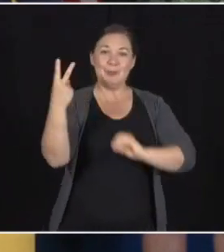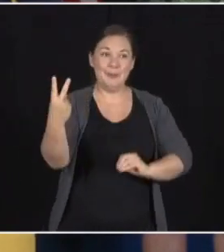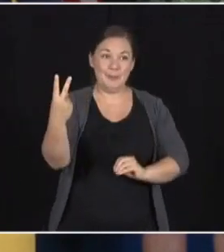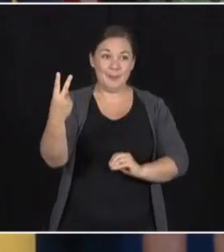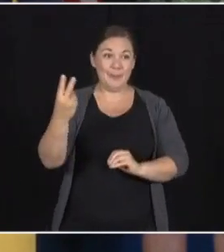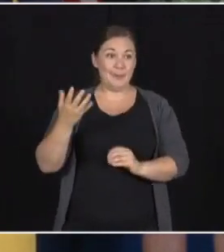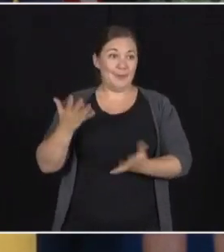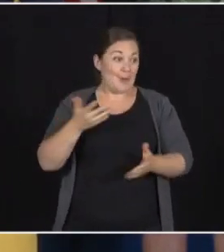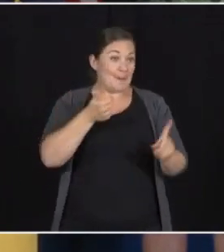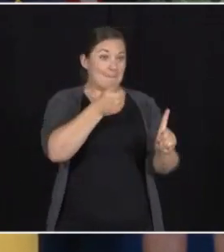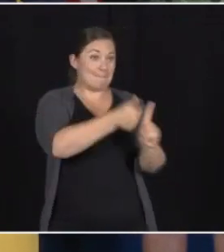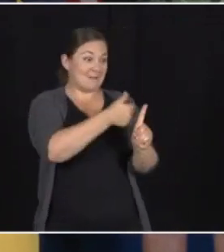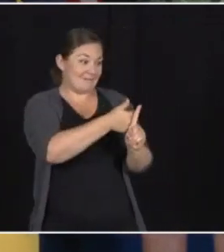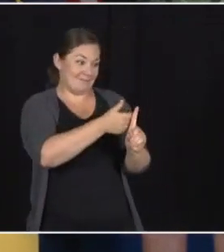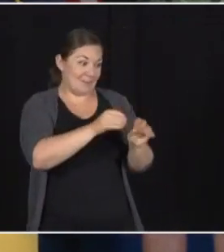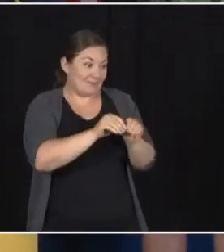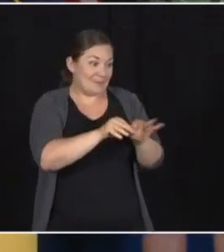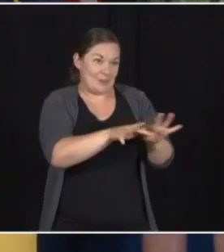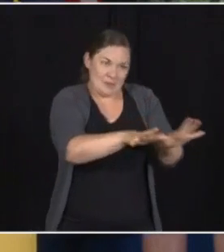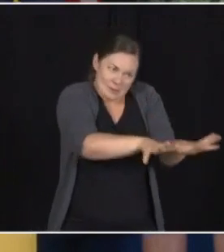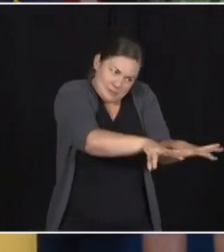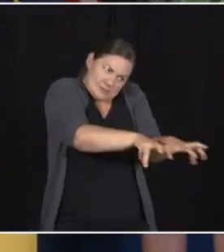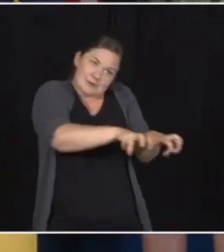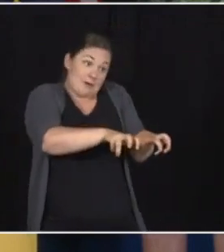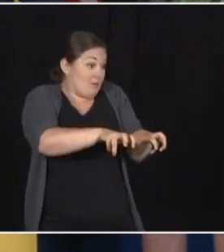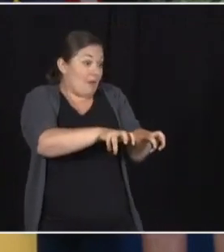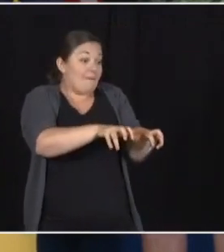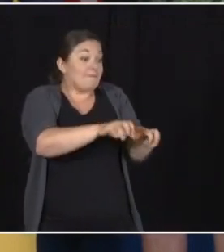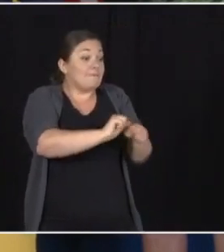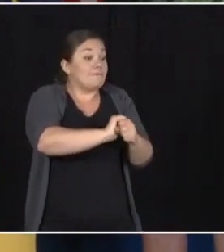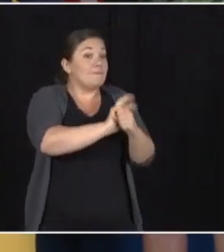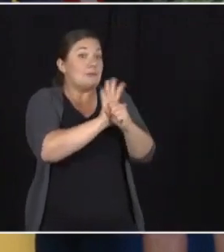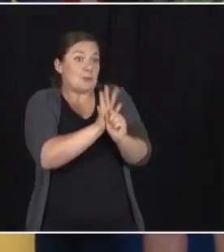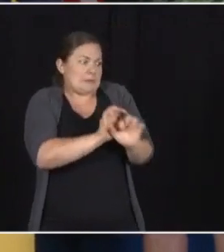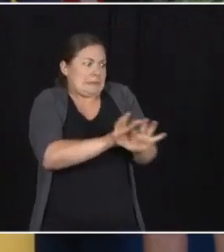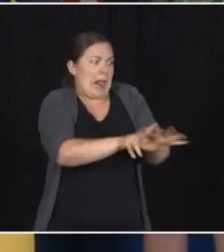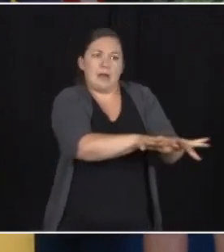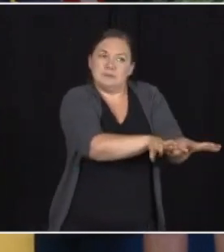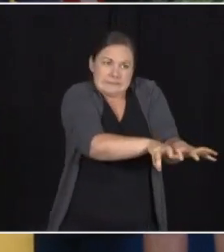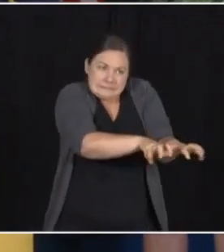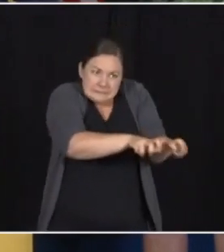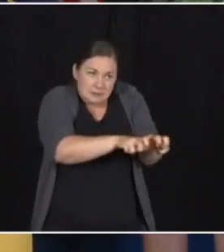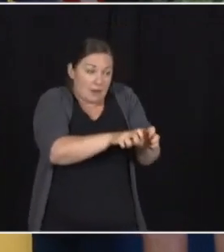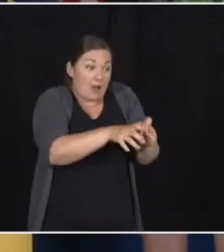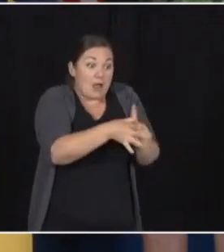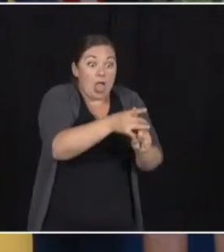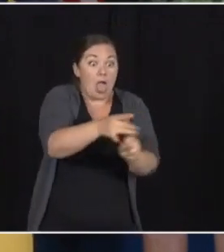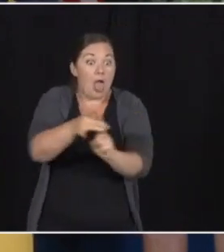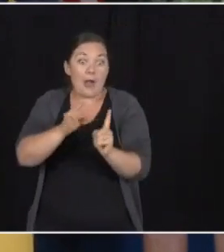communities can join the rest of the province in reopening. Outbreaks in the community have been contained. Community transmission is low